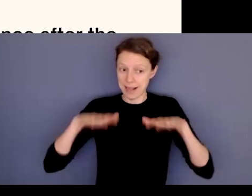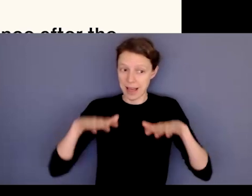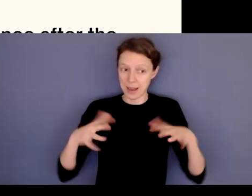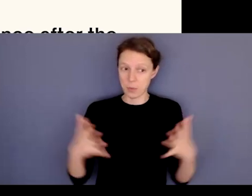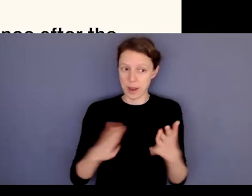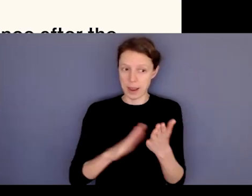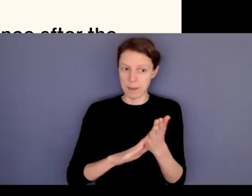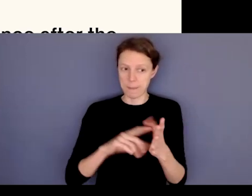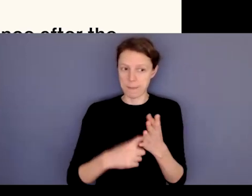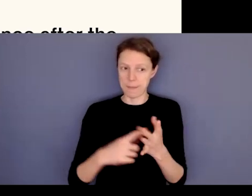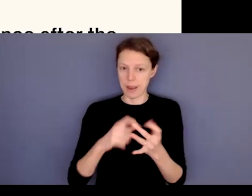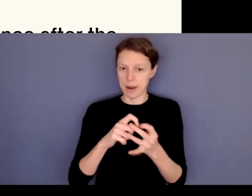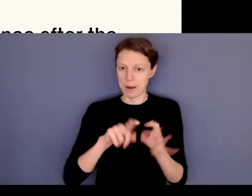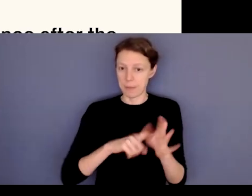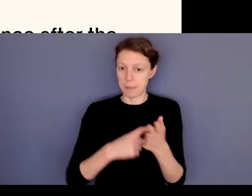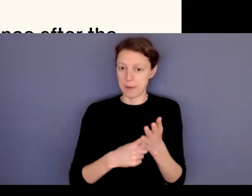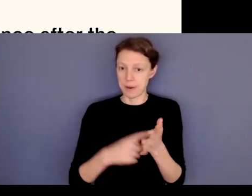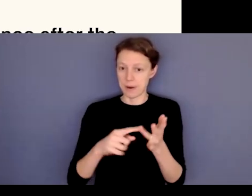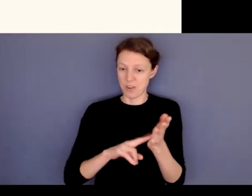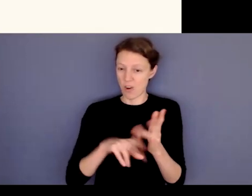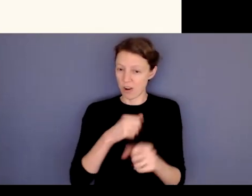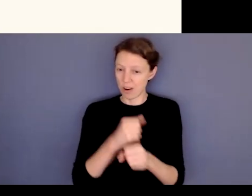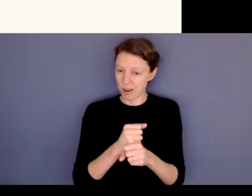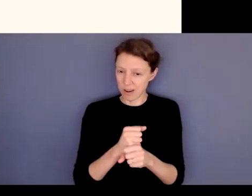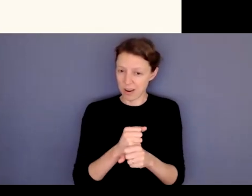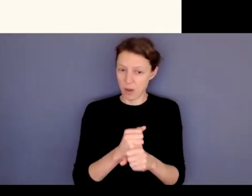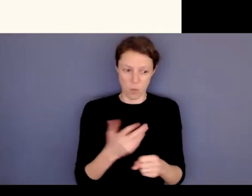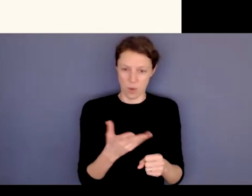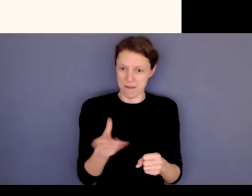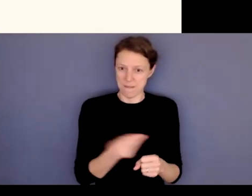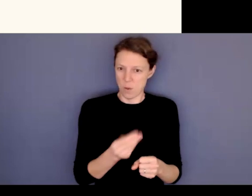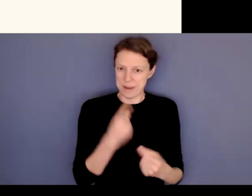social media into the families who needed it. Young people are